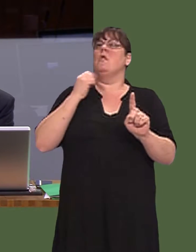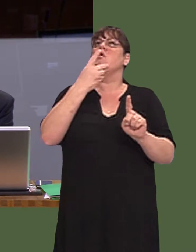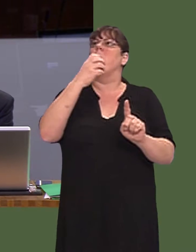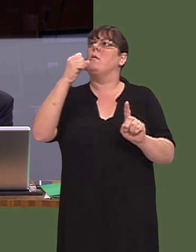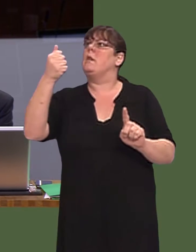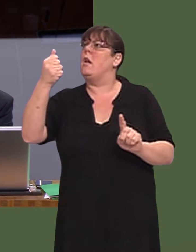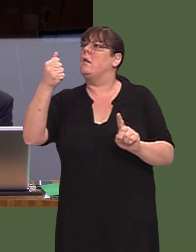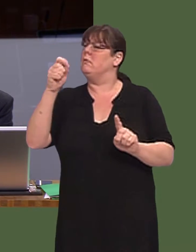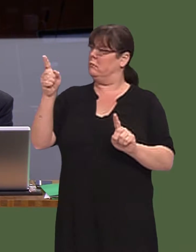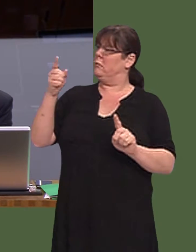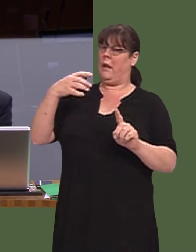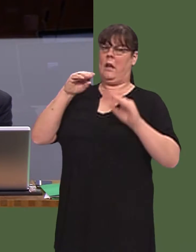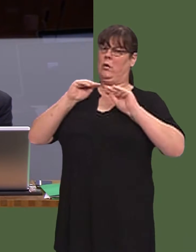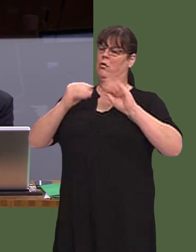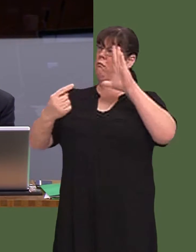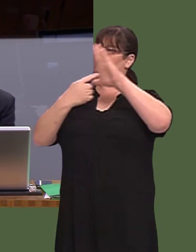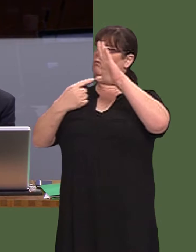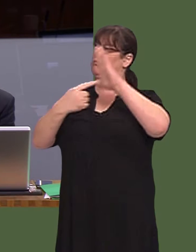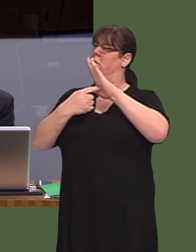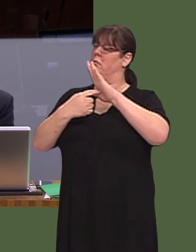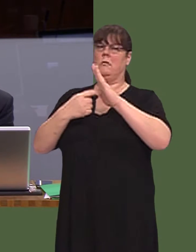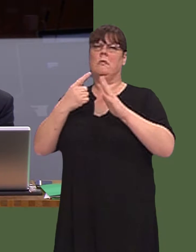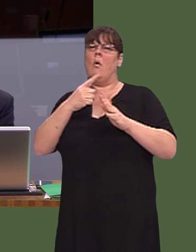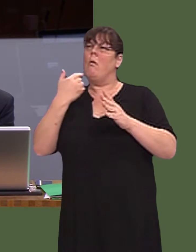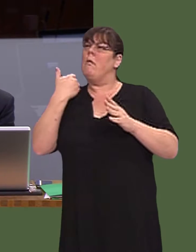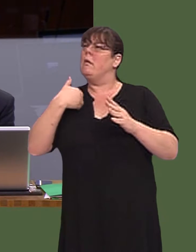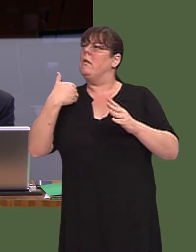If education is a priority for you, why have you allowed the number of teachers teaching